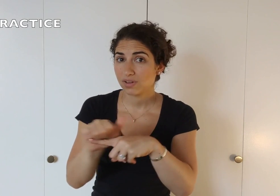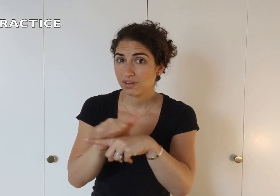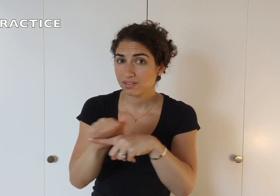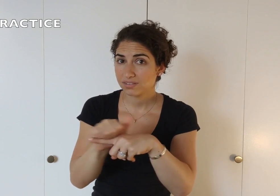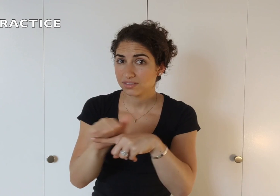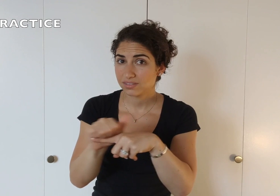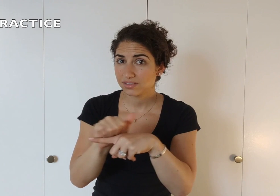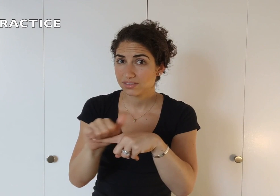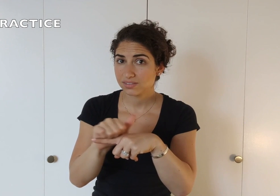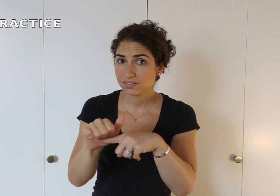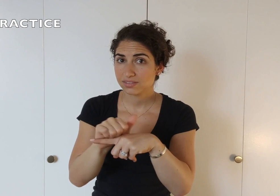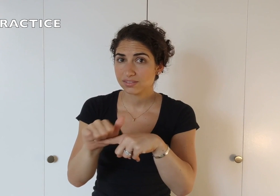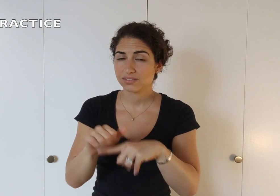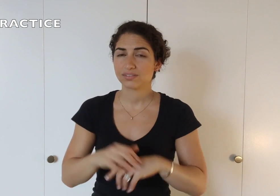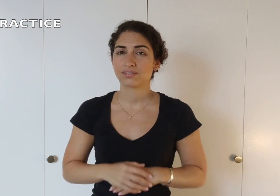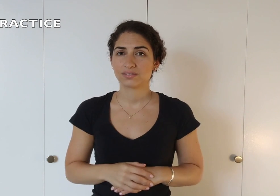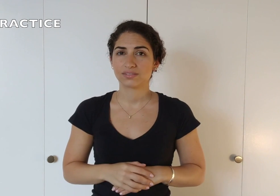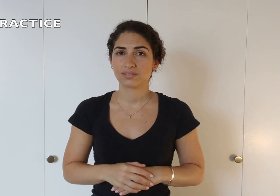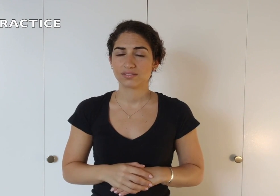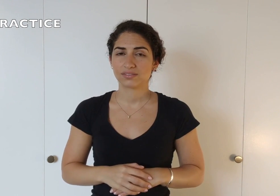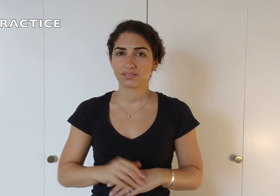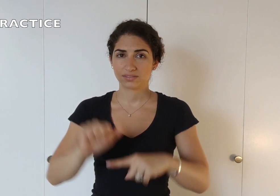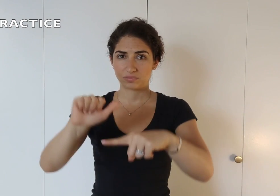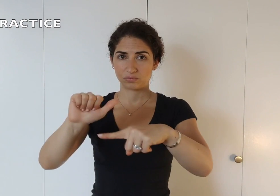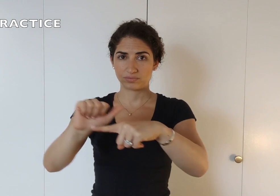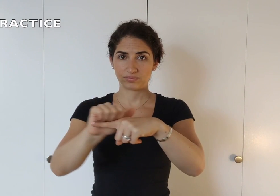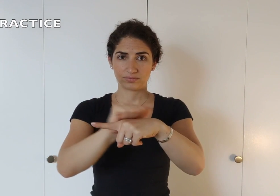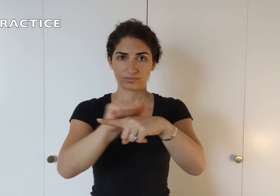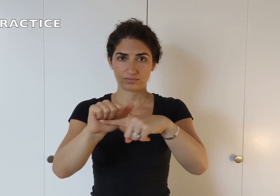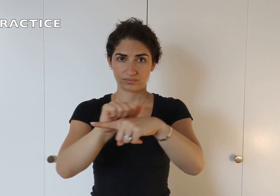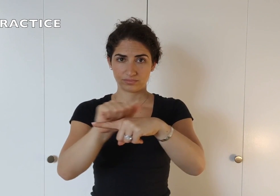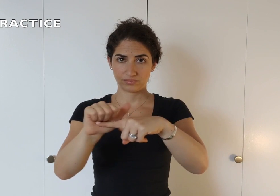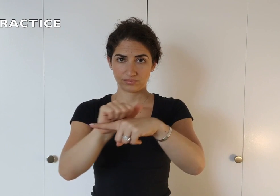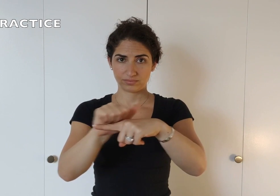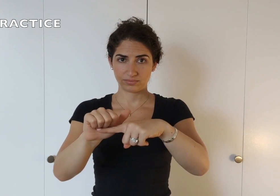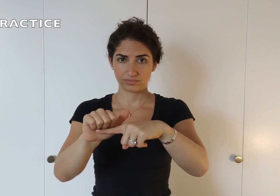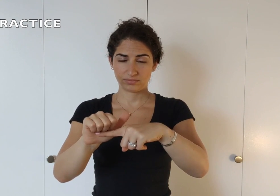PRACTICE